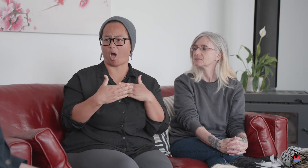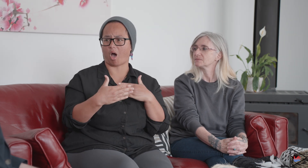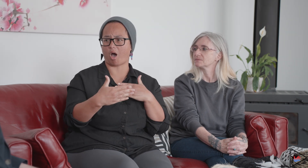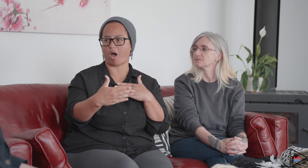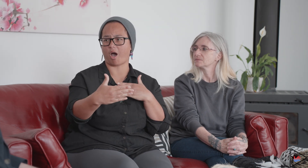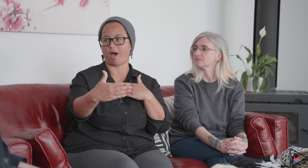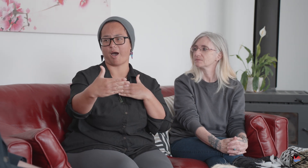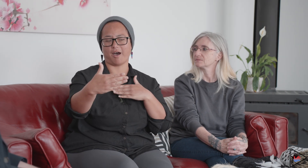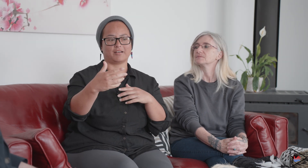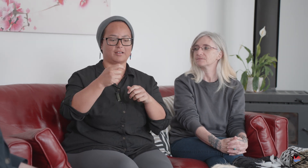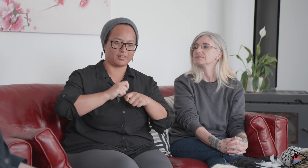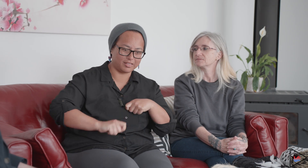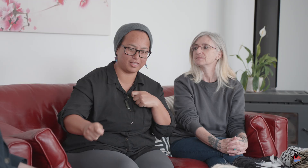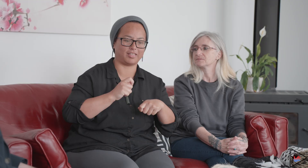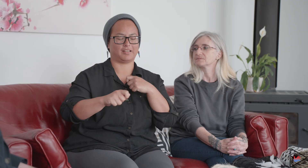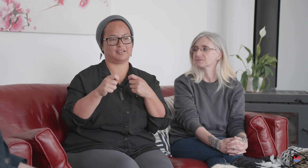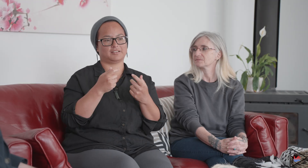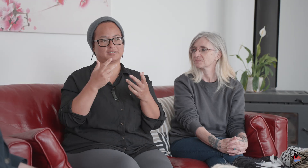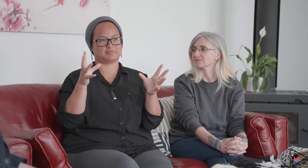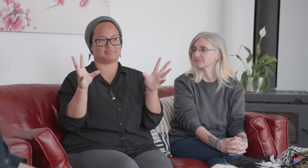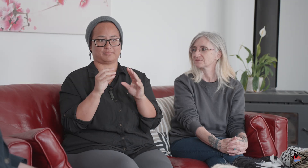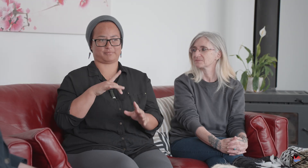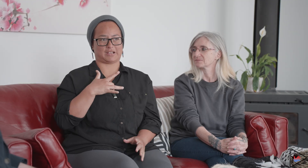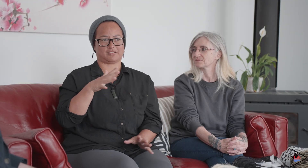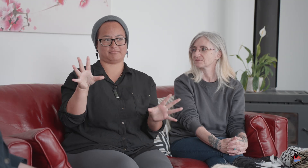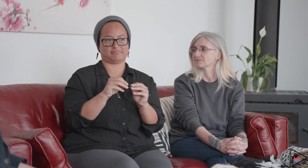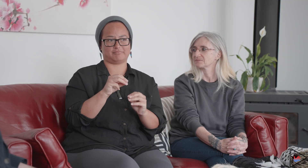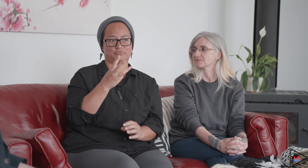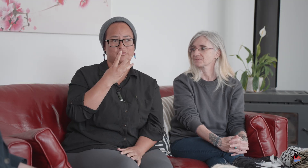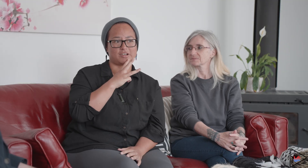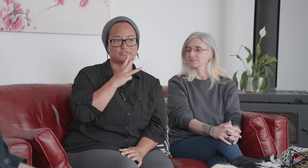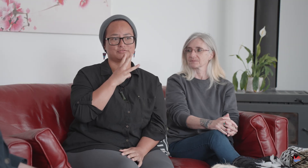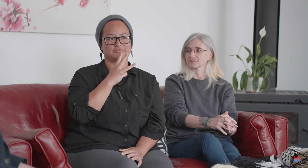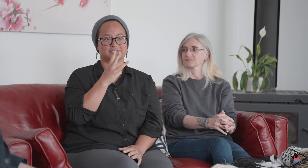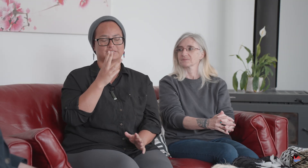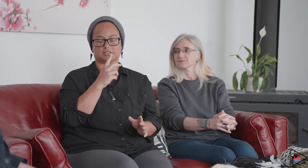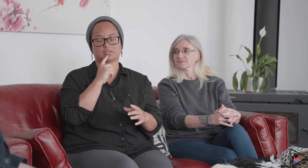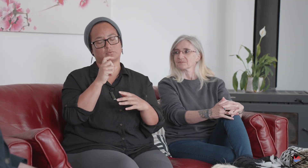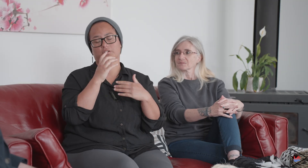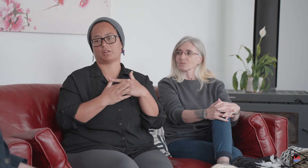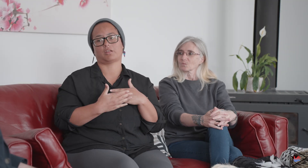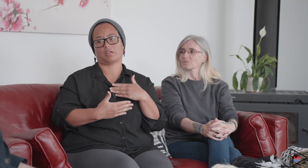one for myself, I know that was going to take a long time, a lot of work to get the fibres ready